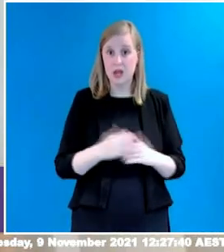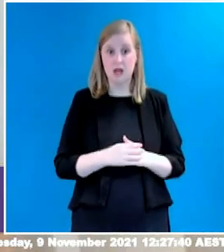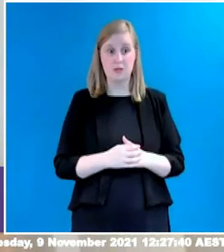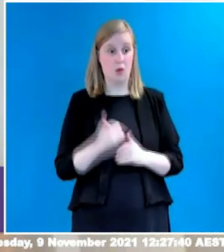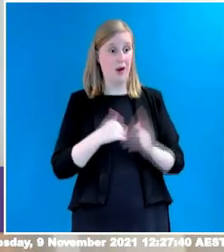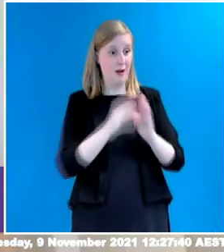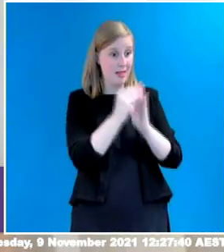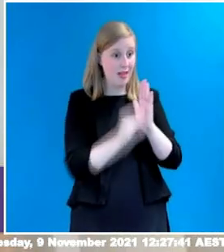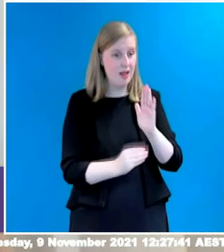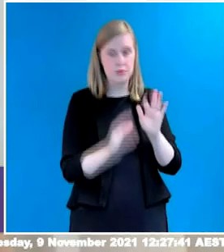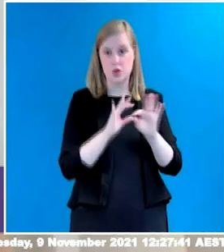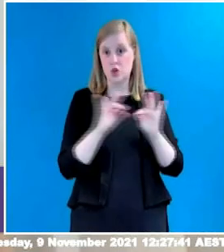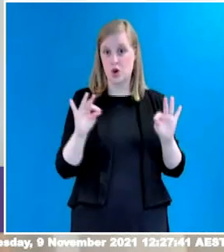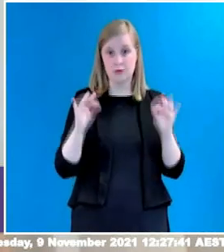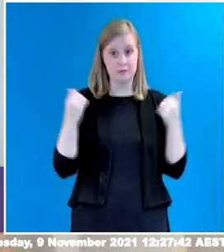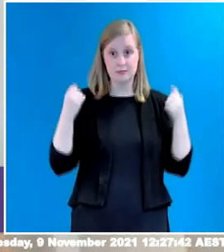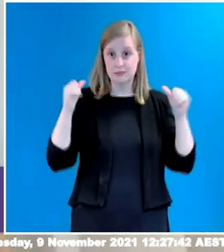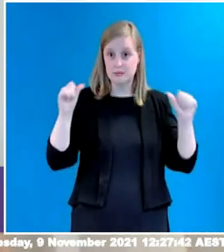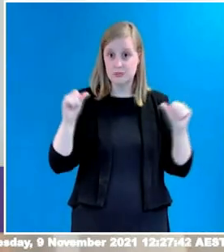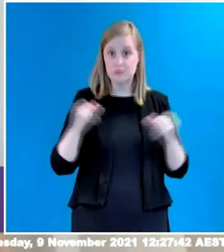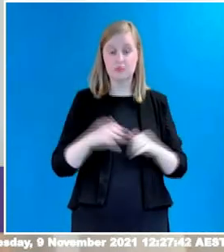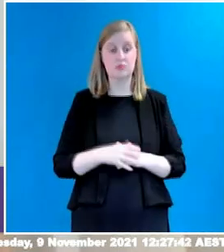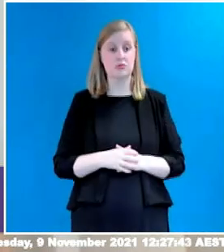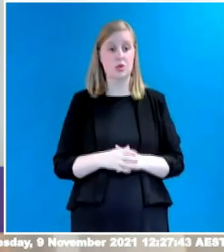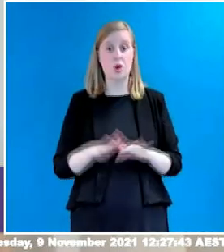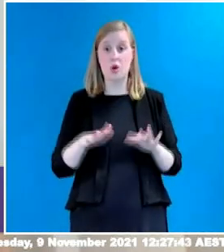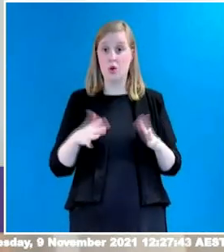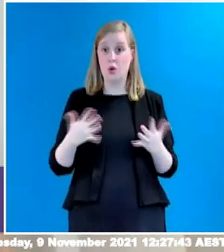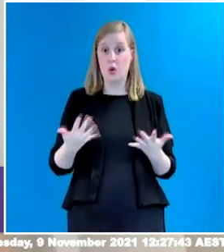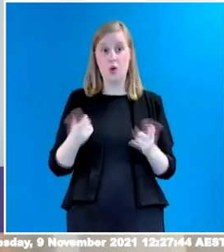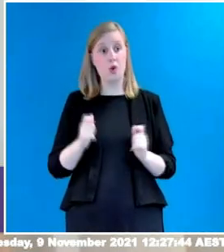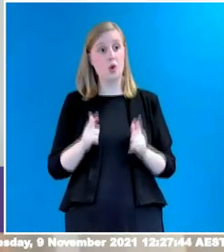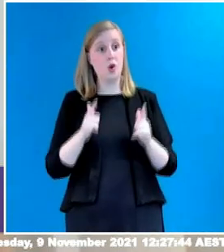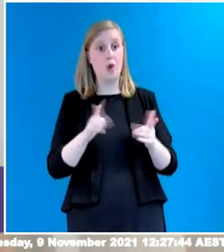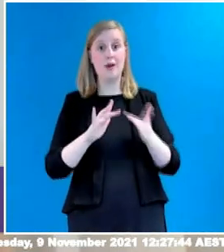networking events, for example, which is a really important leadership domain,